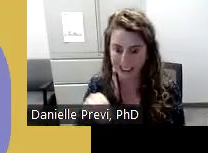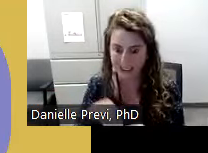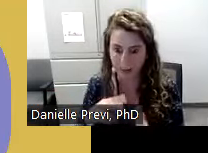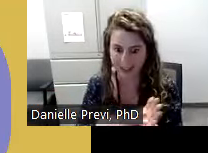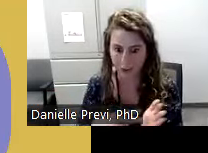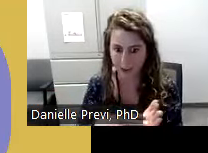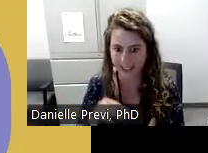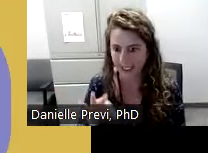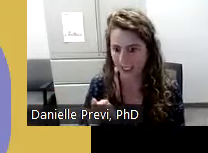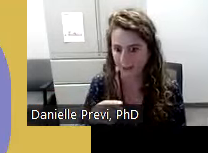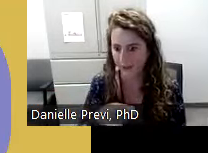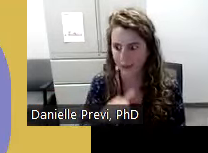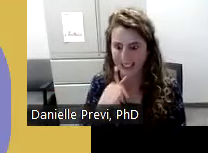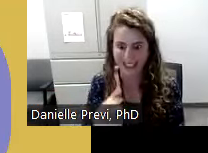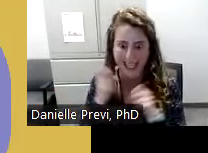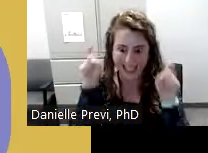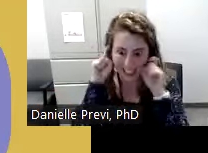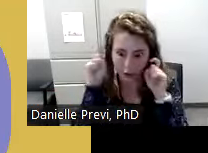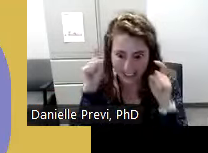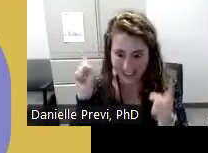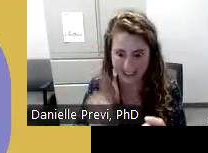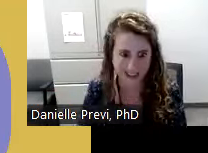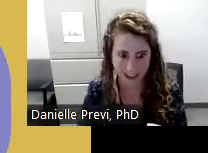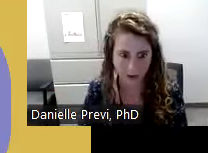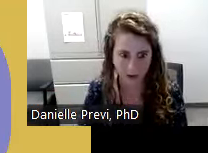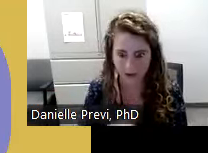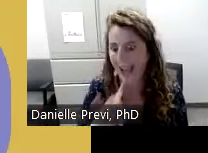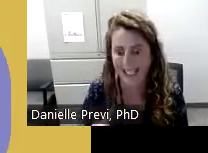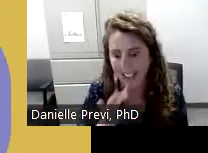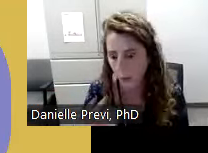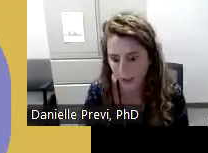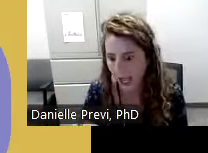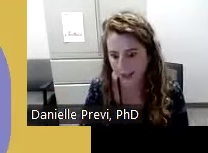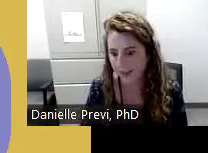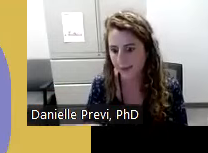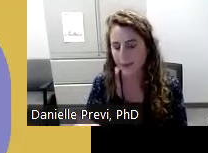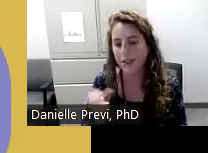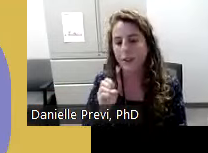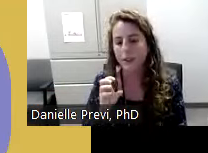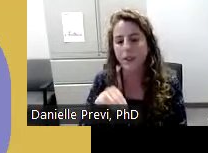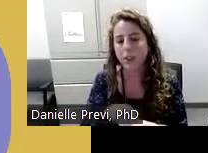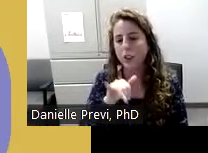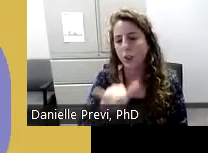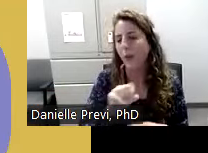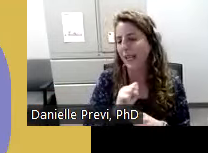it doesn’t make sense to diagnose that if a child hasn’t used hearing aids until they